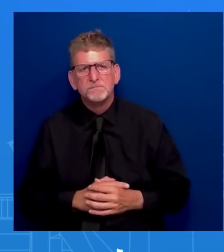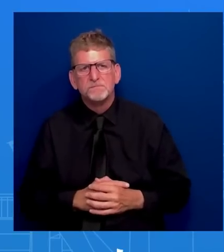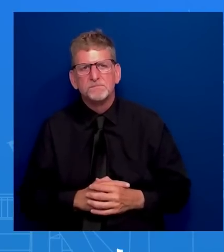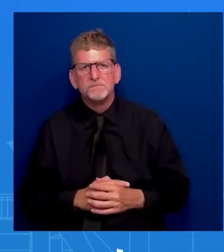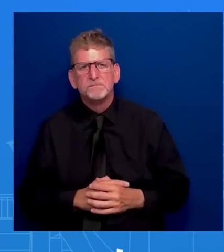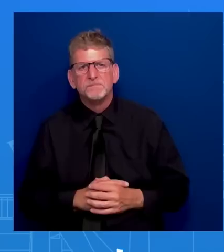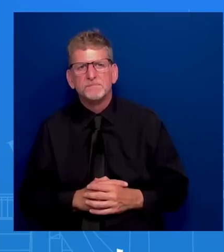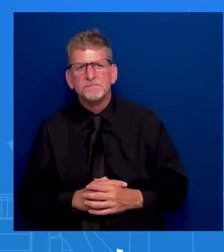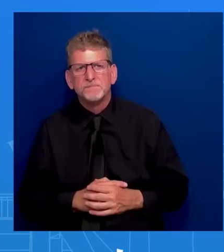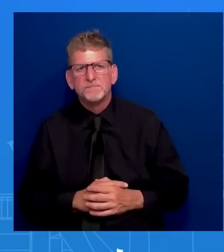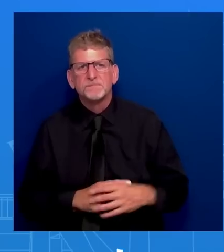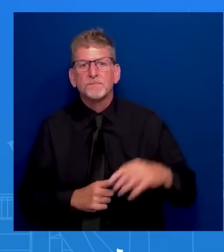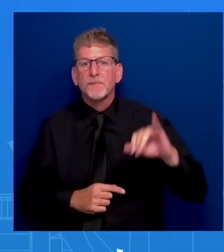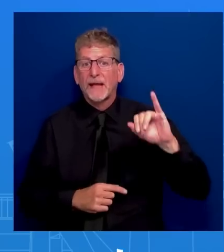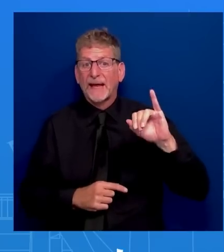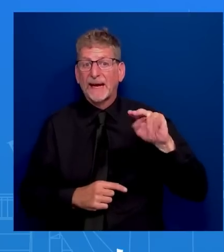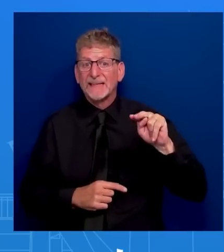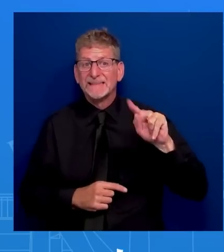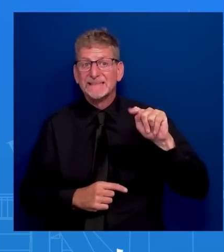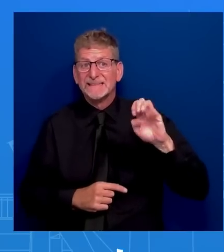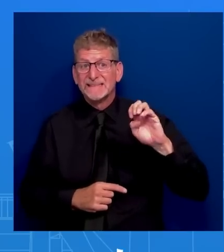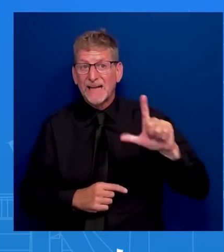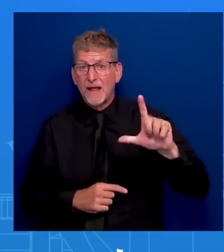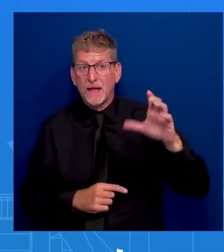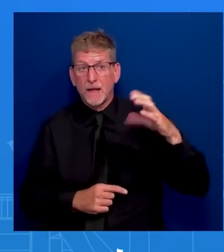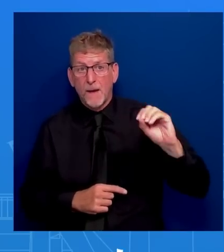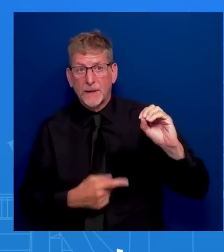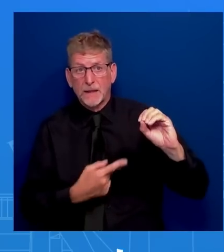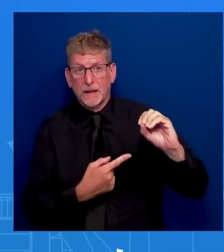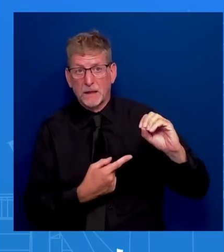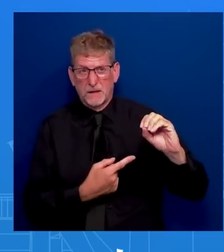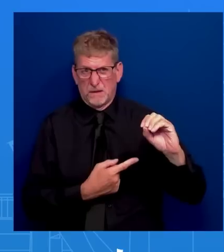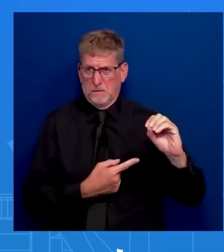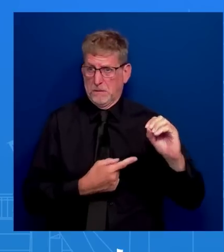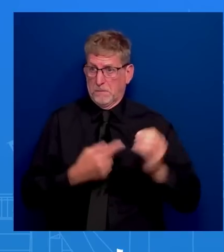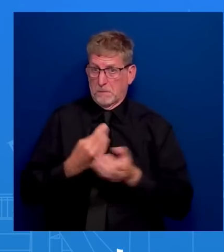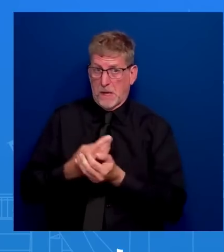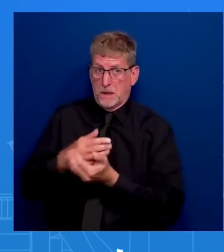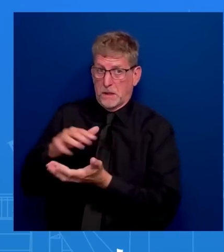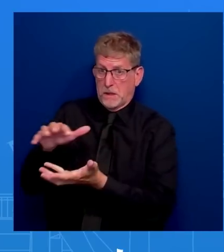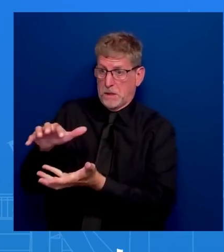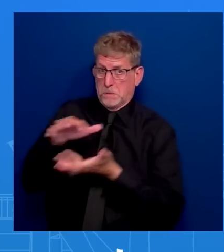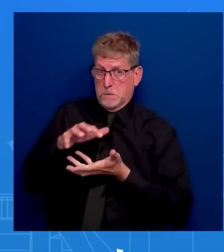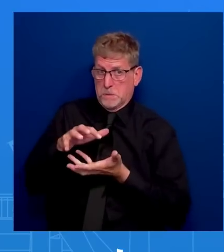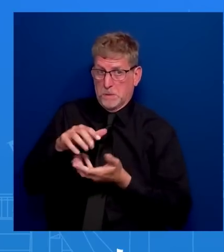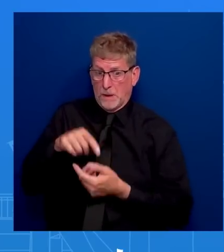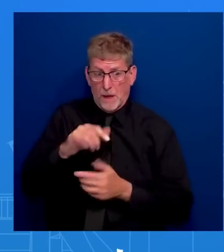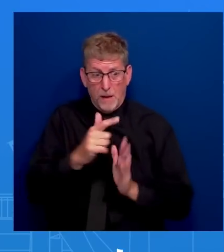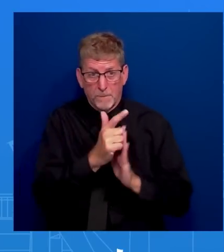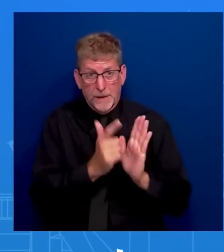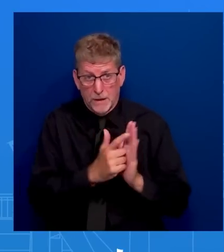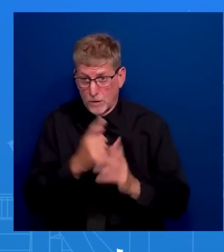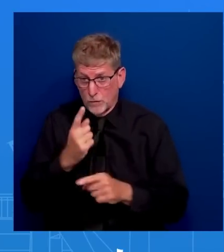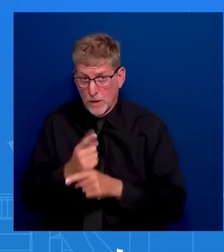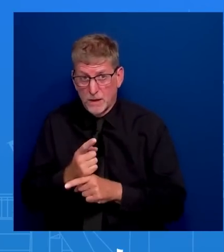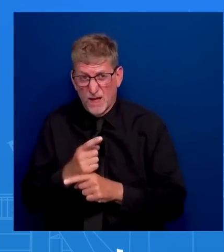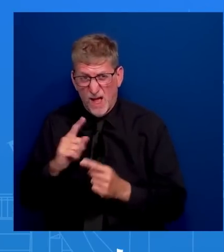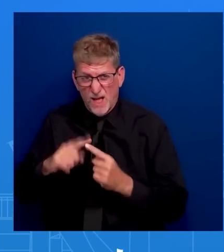You know, so then, the jobs the President is promising from this act, will they then have to wait until 2024 as the money cycles through?